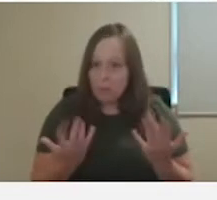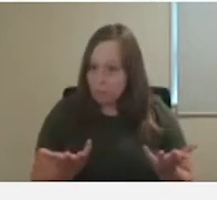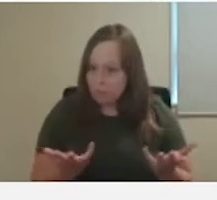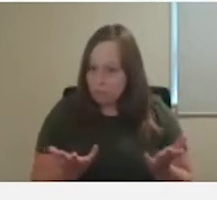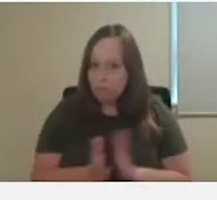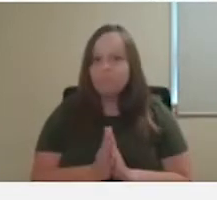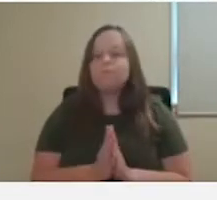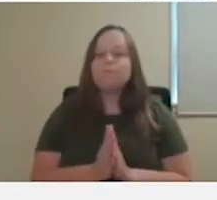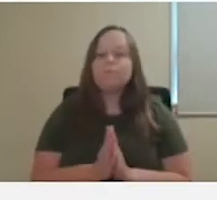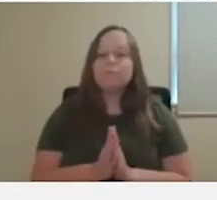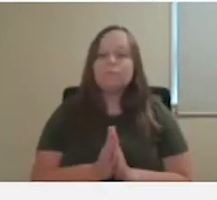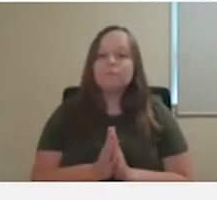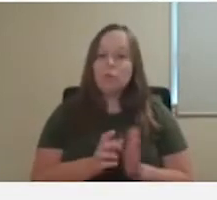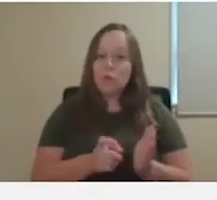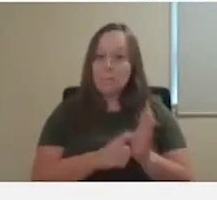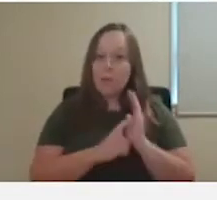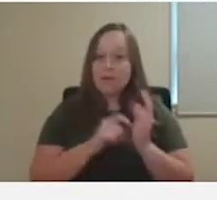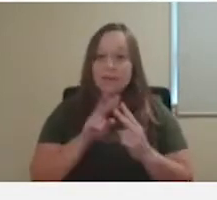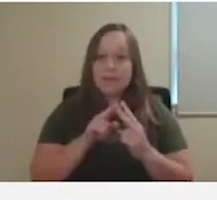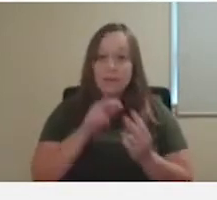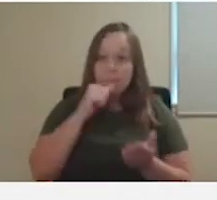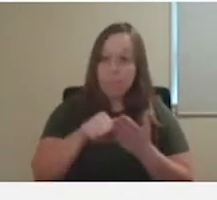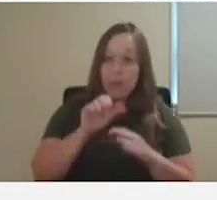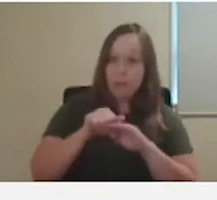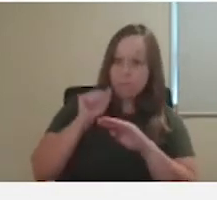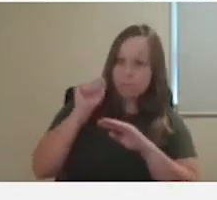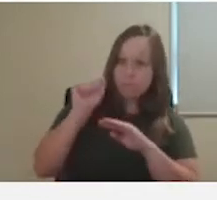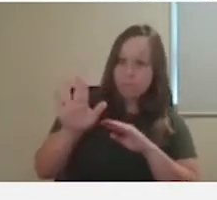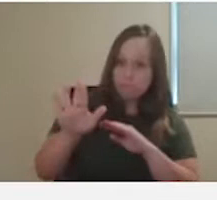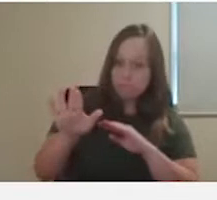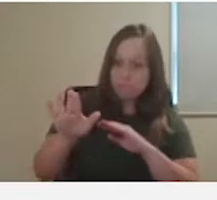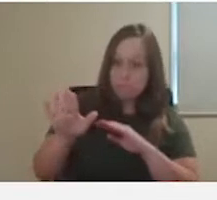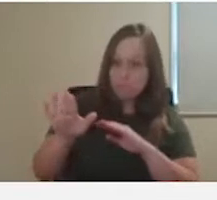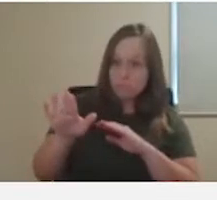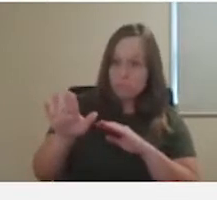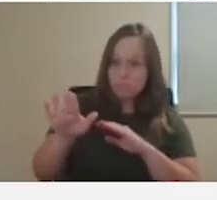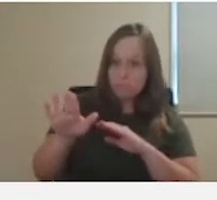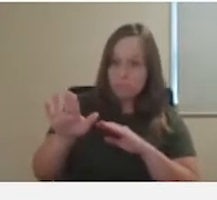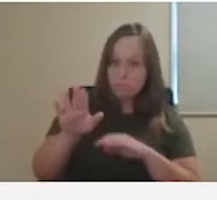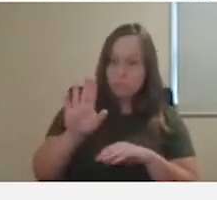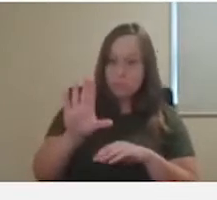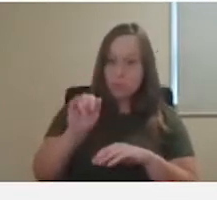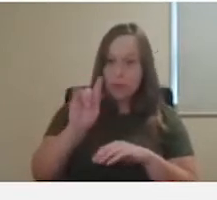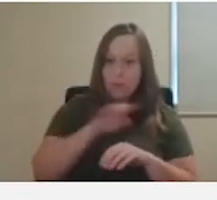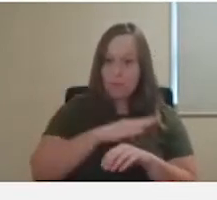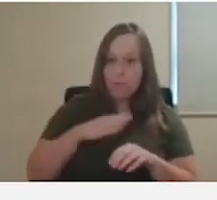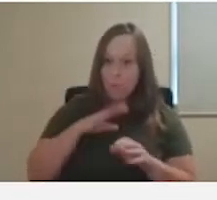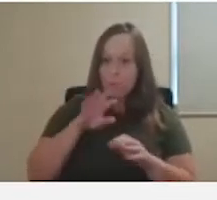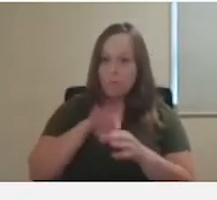You then must either mail your completed ballot to the County Board of Elections Office,